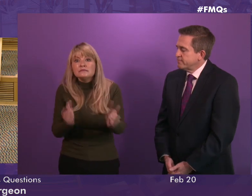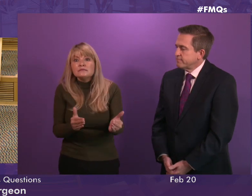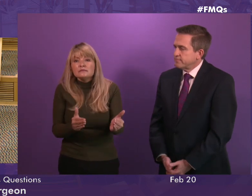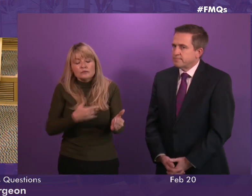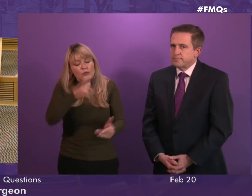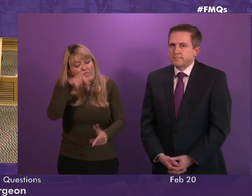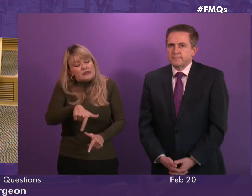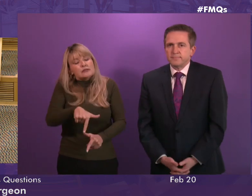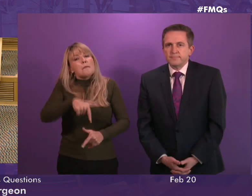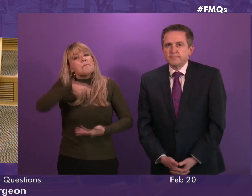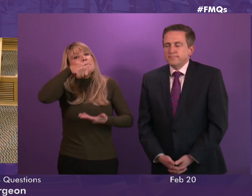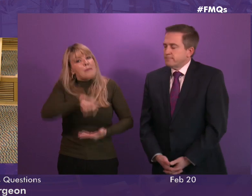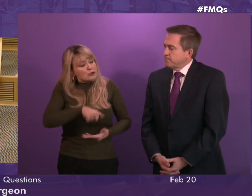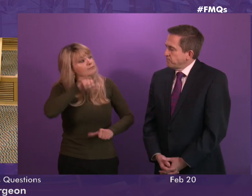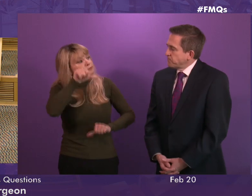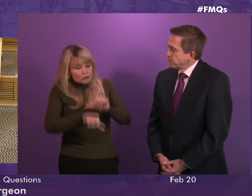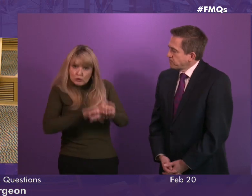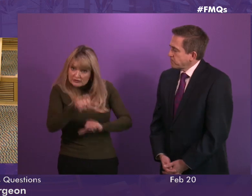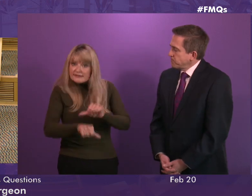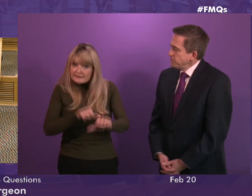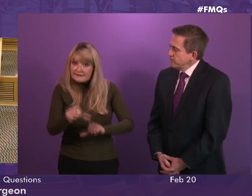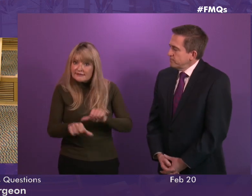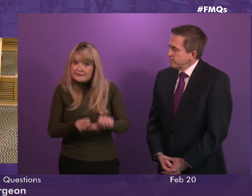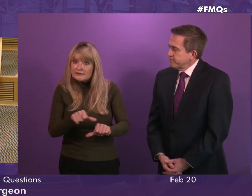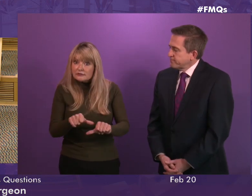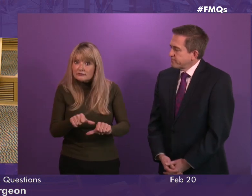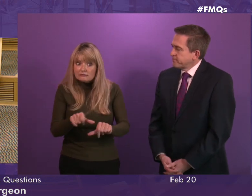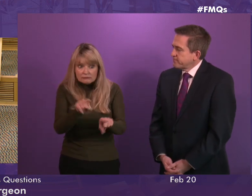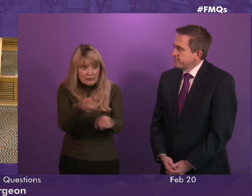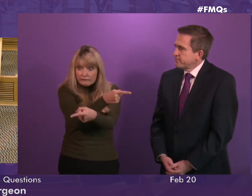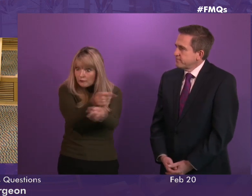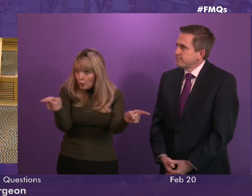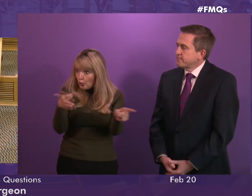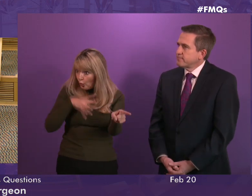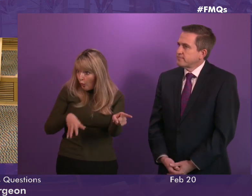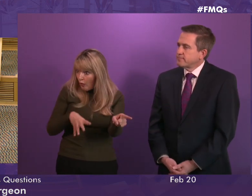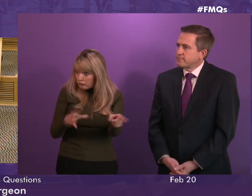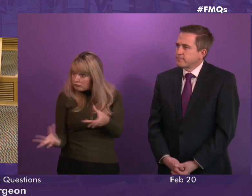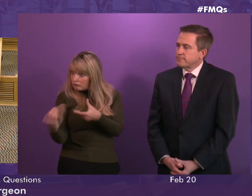Conservatives, as I say to other parties across the chamber, that if they want to bring forward